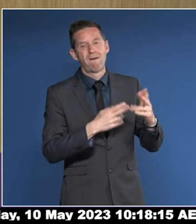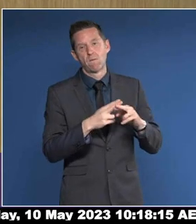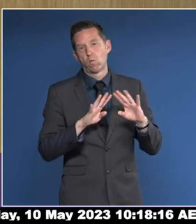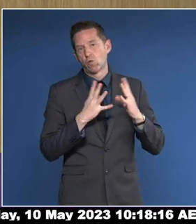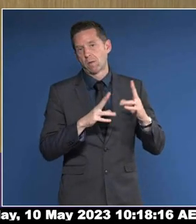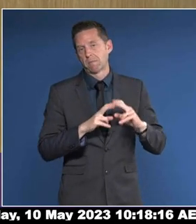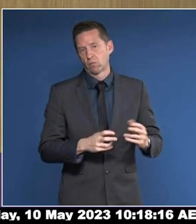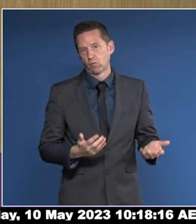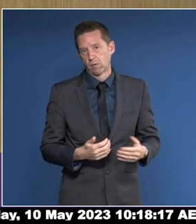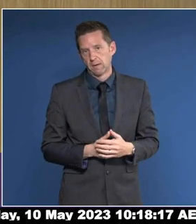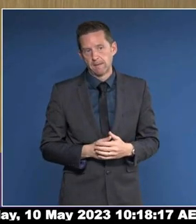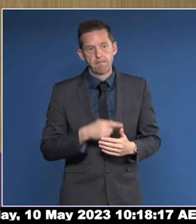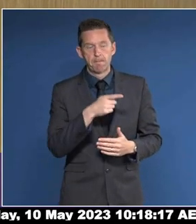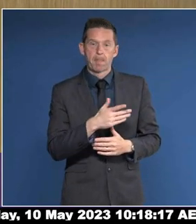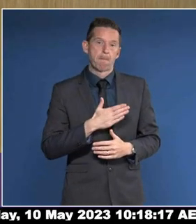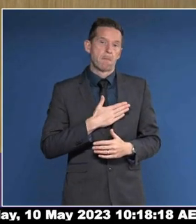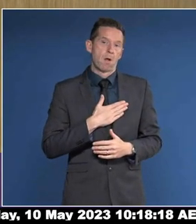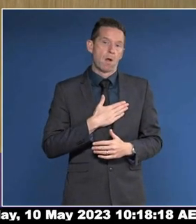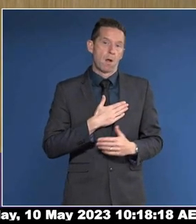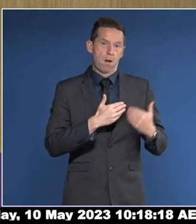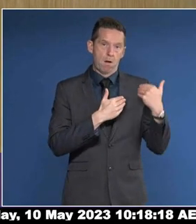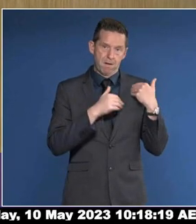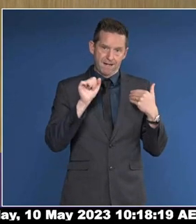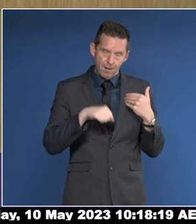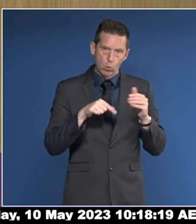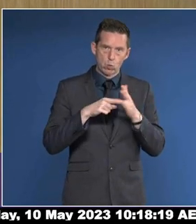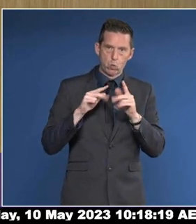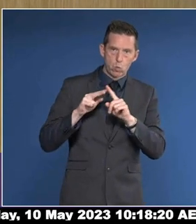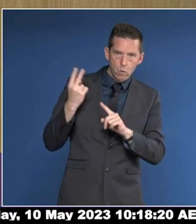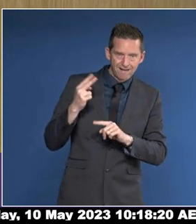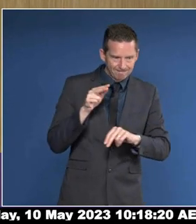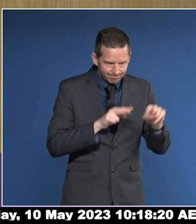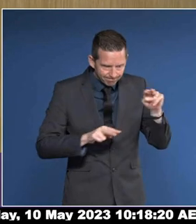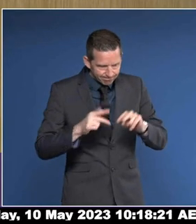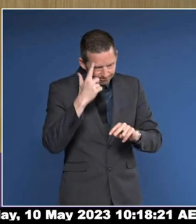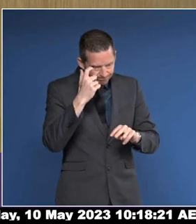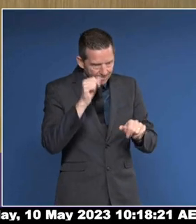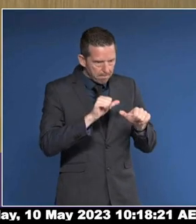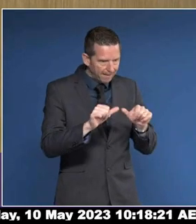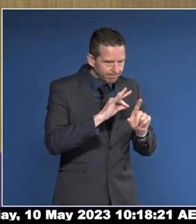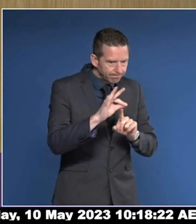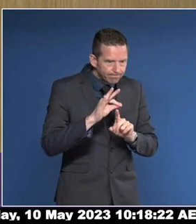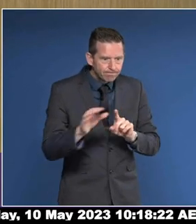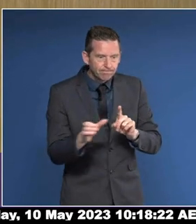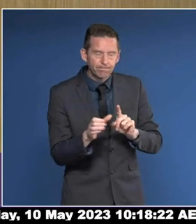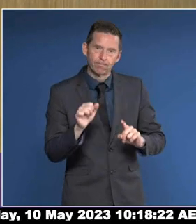It is part of my role, Commissioner, to review matters and to make recommendations and actions, I do that actively as Chief Practitioner.